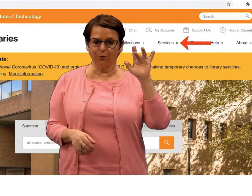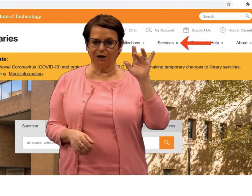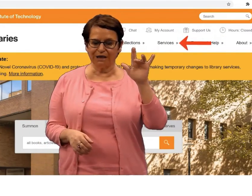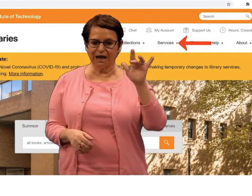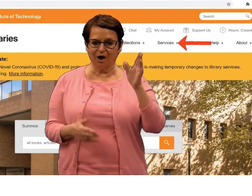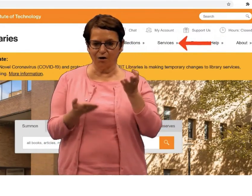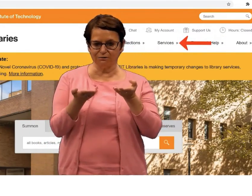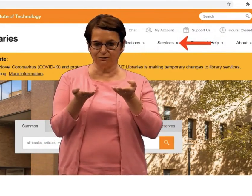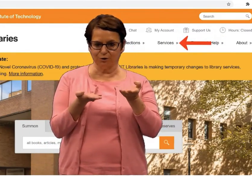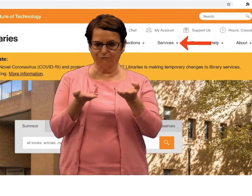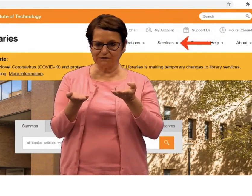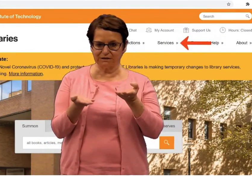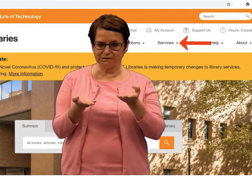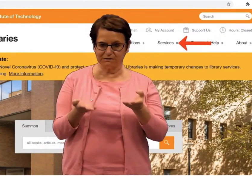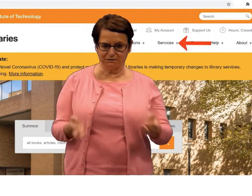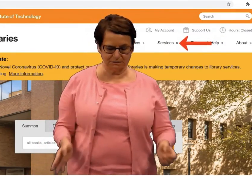Now, I want to click on Services.